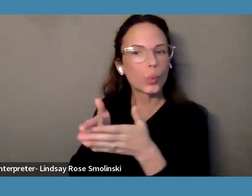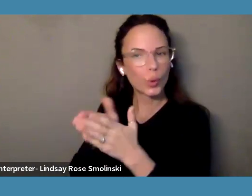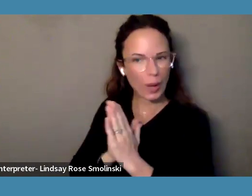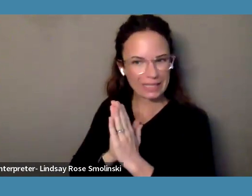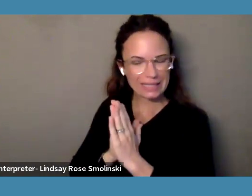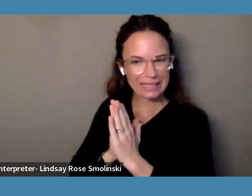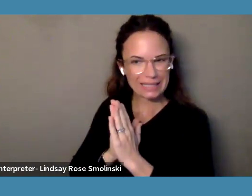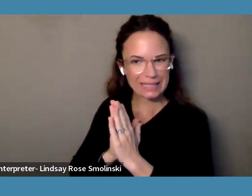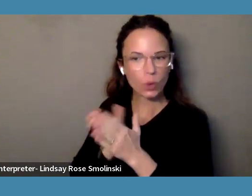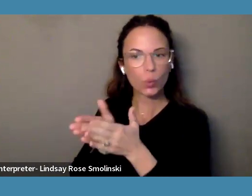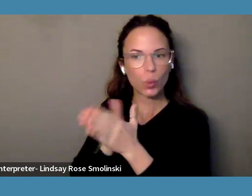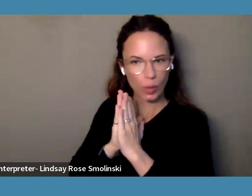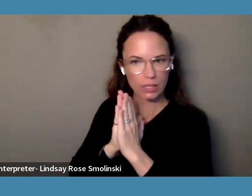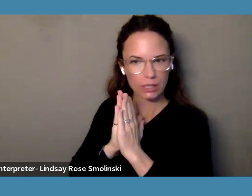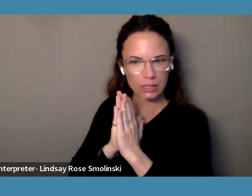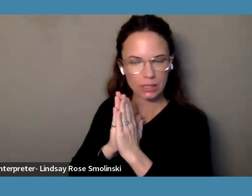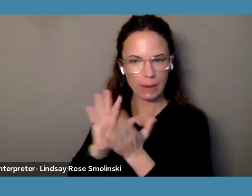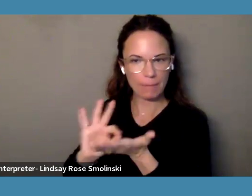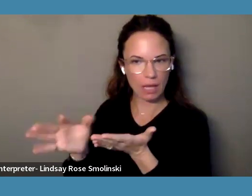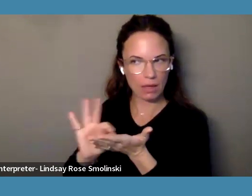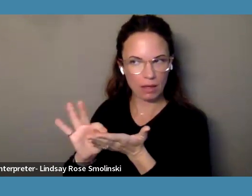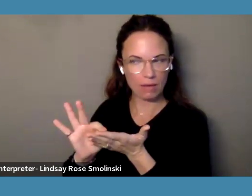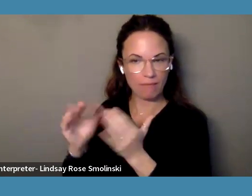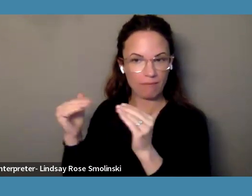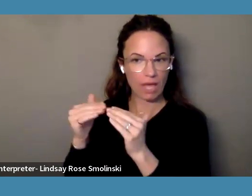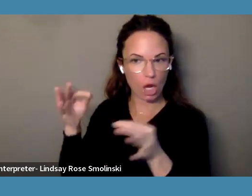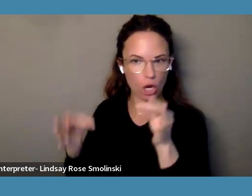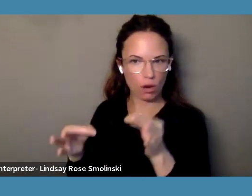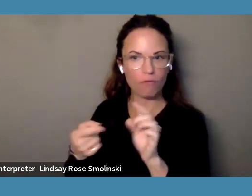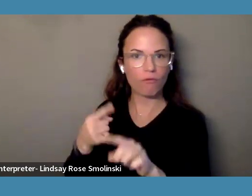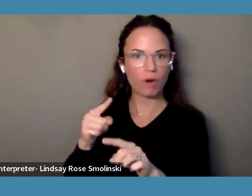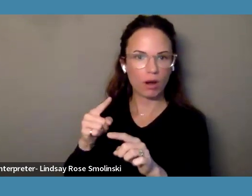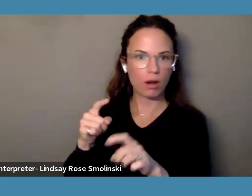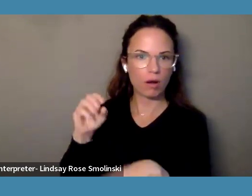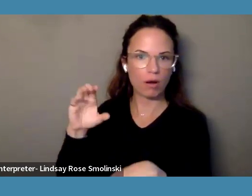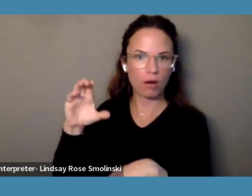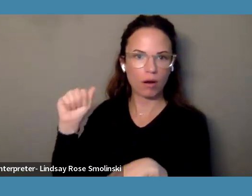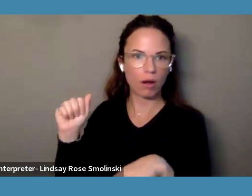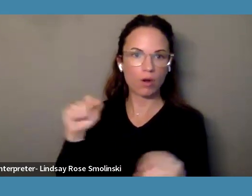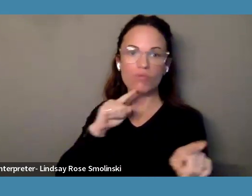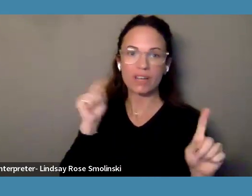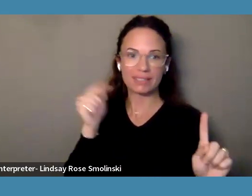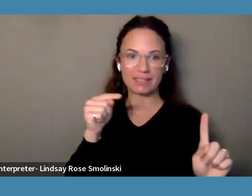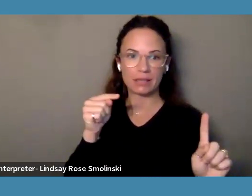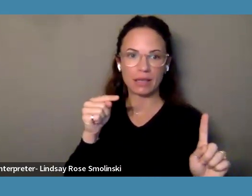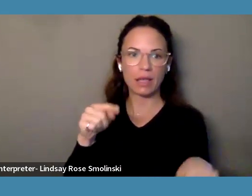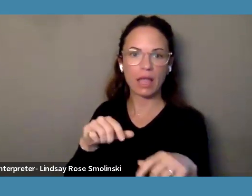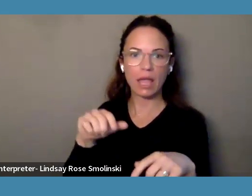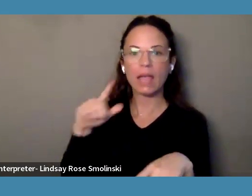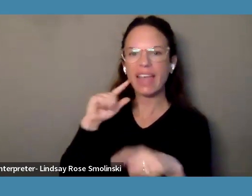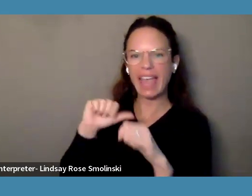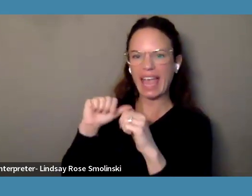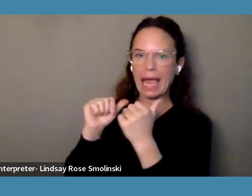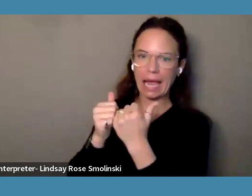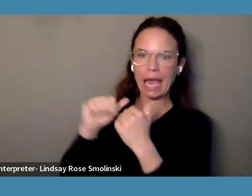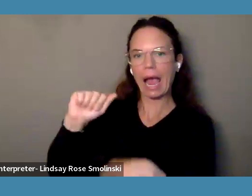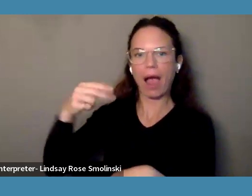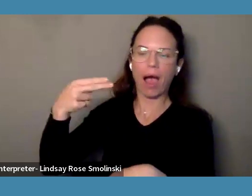requesting a Medicaid fair hearing from AHCA, is Agency for Healthcare Administration, Medicaid Hearing Unit,